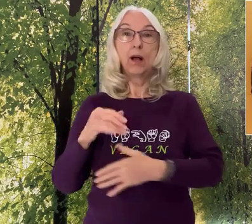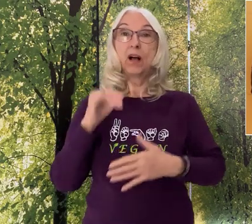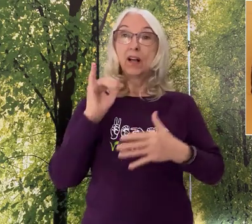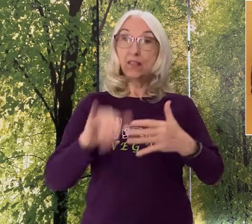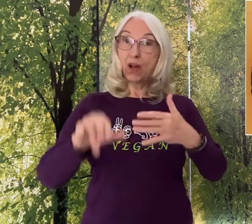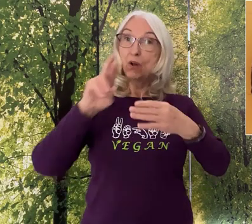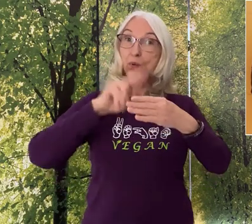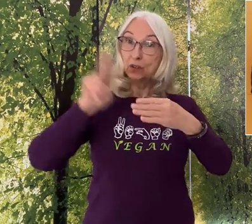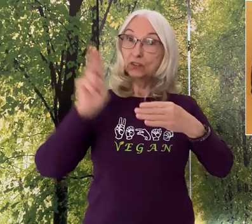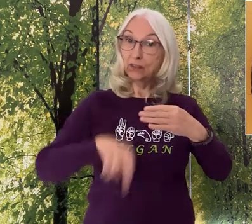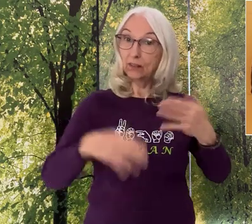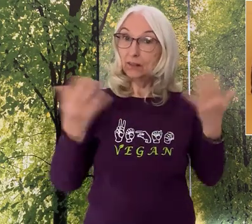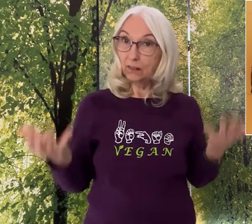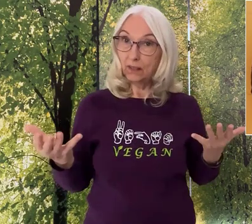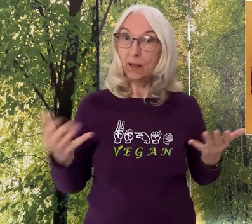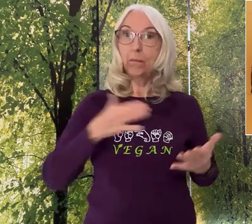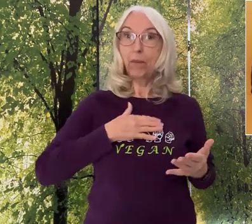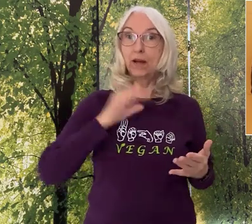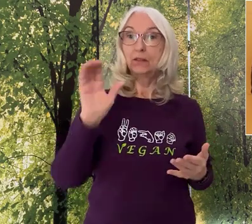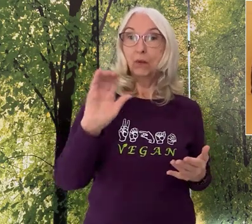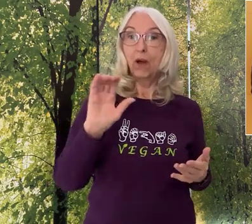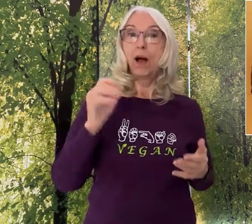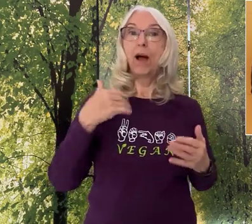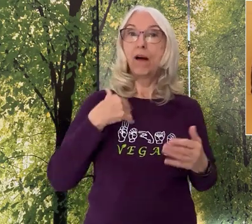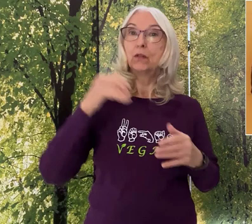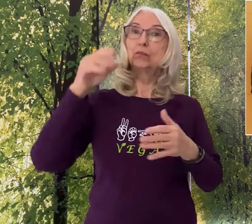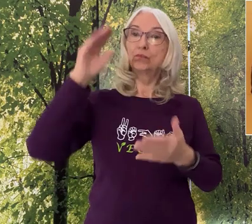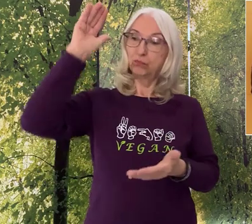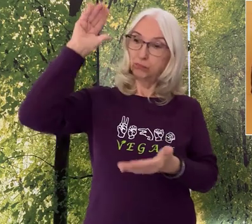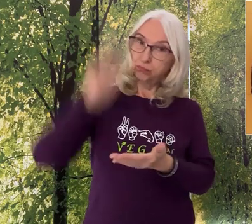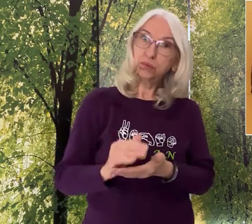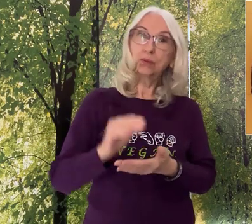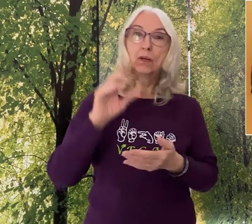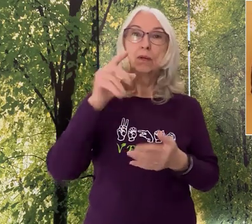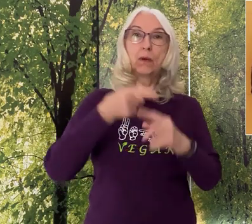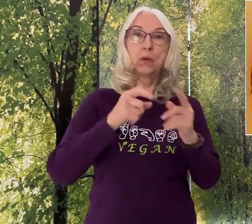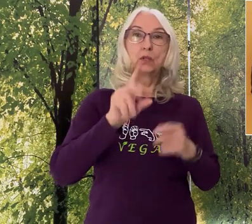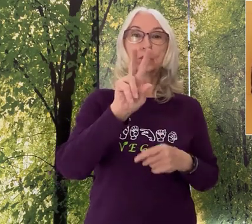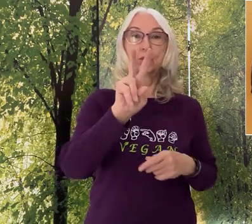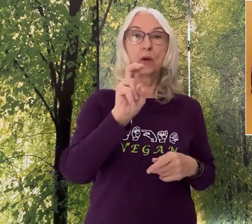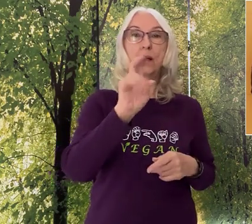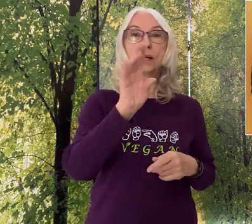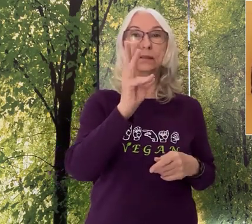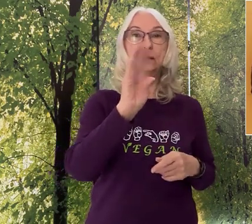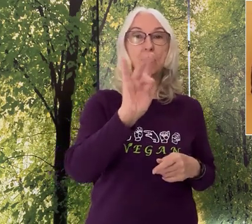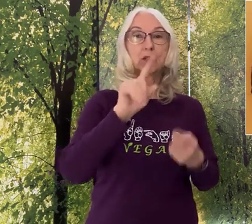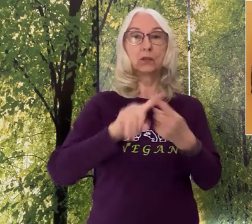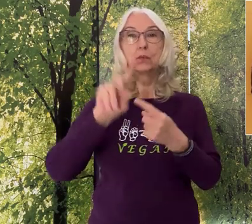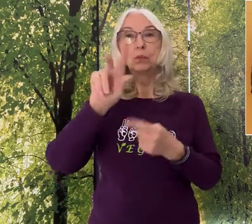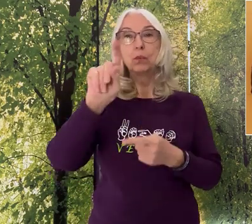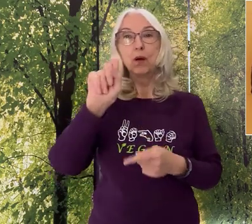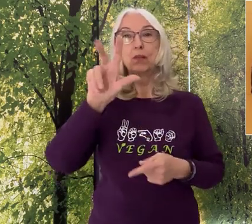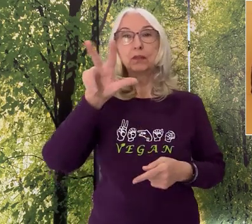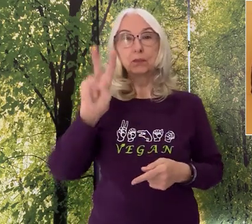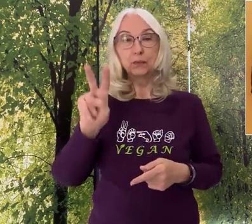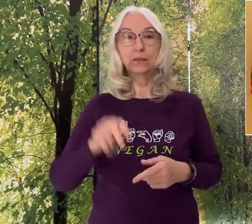The results? My cholesterol had dropped from 268 to 132.